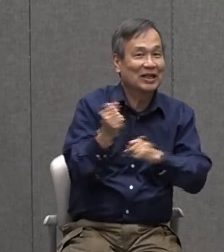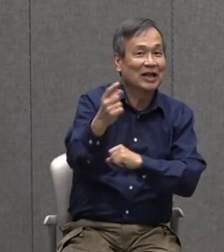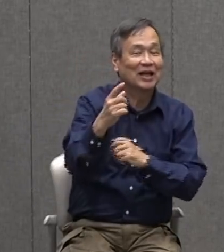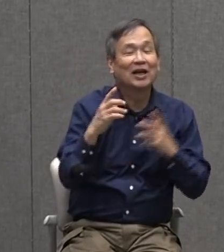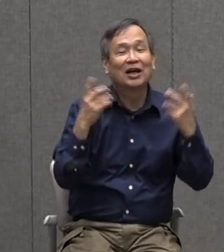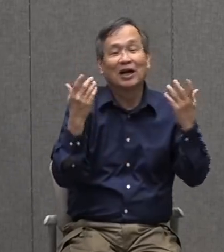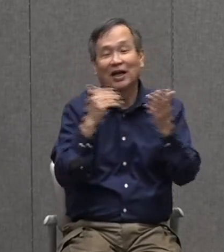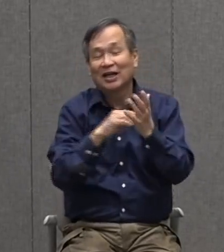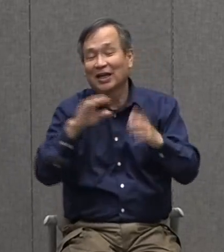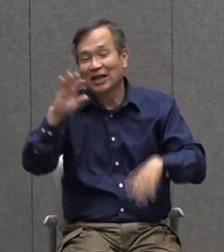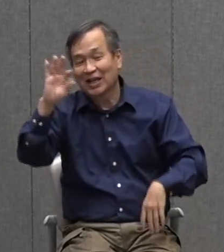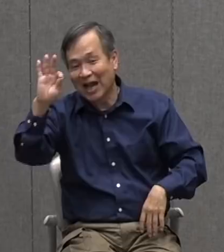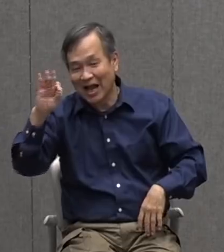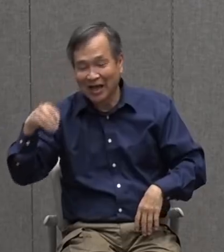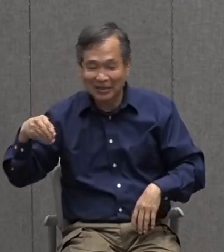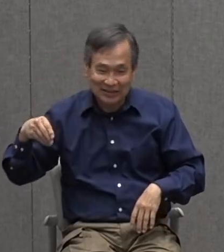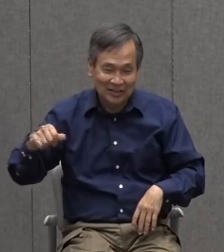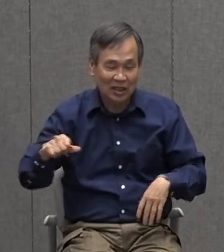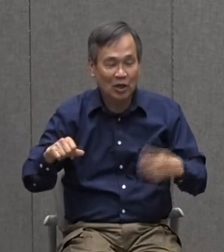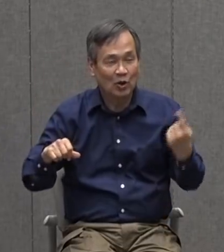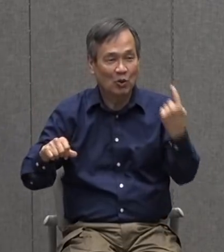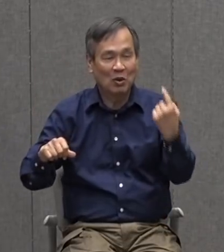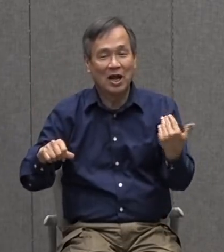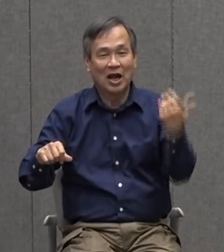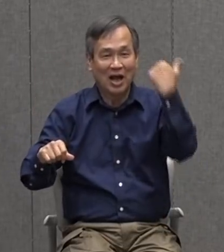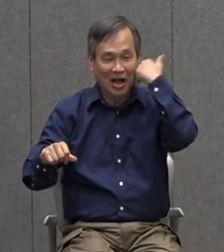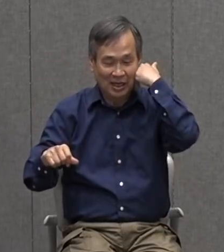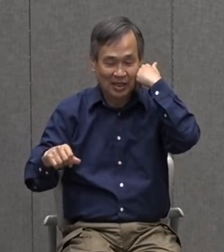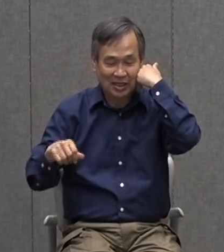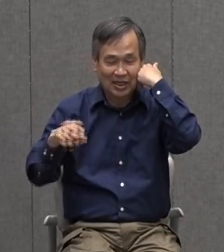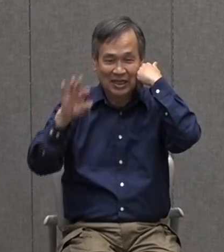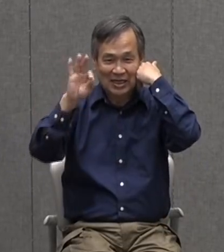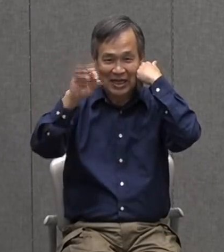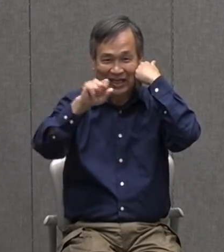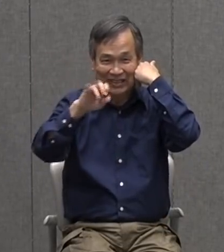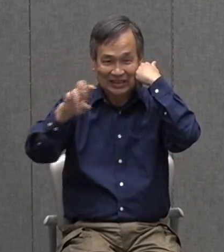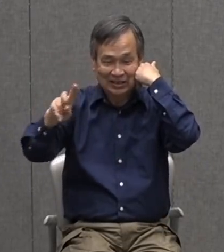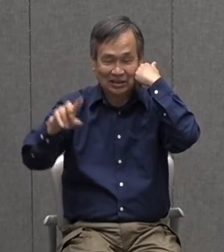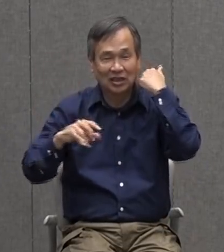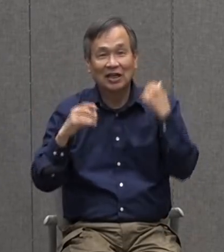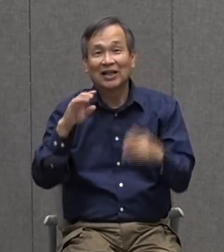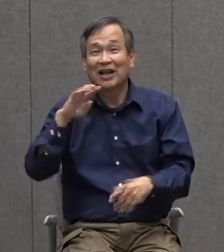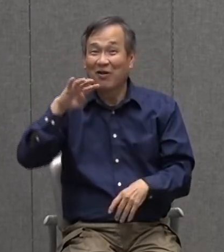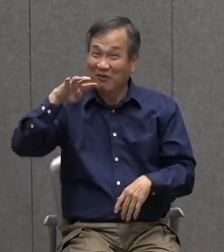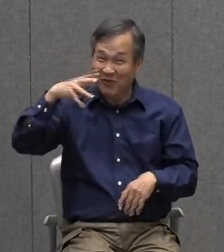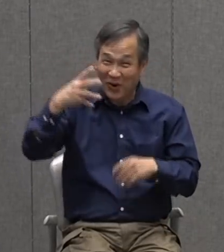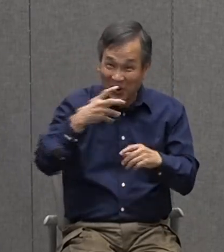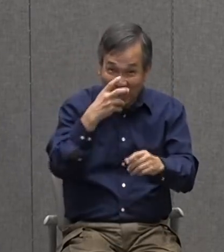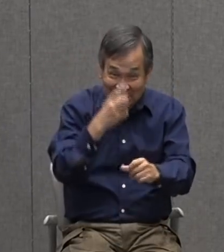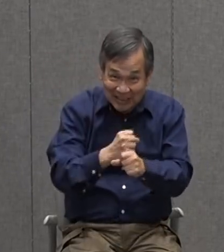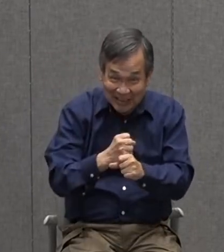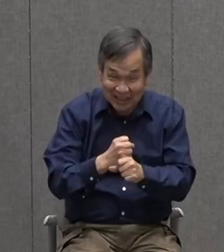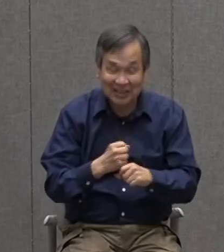he baked one seed and ate it. The next year, the fourth year in the spring,